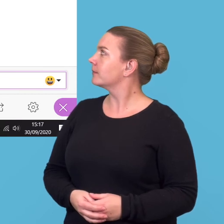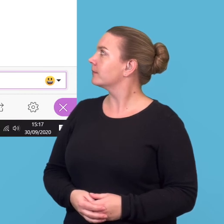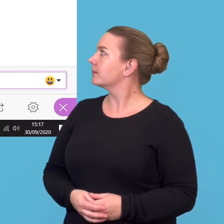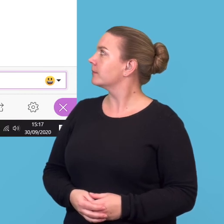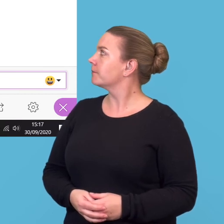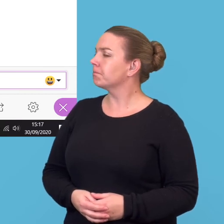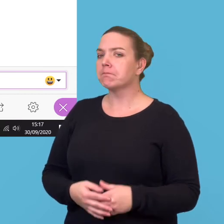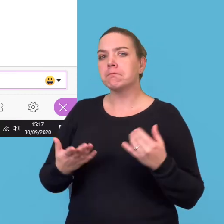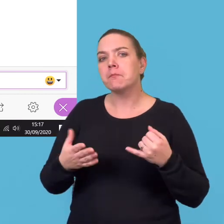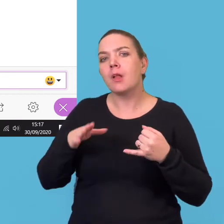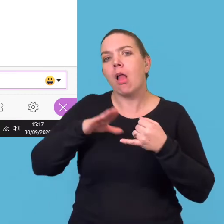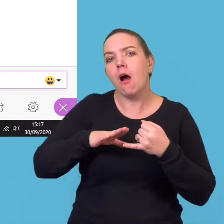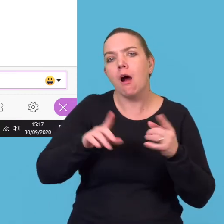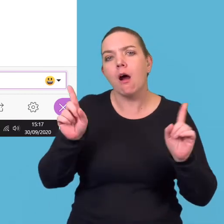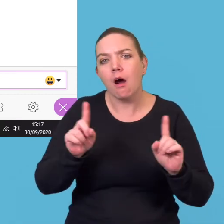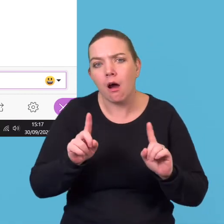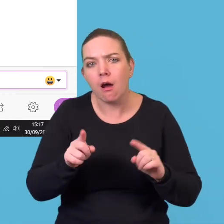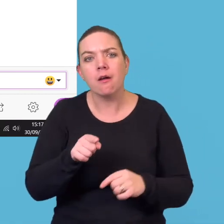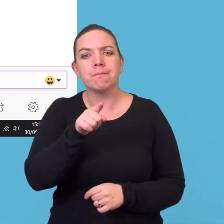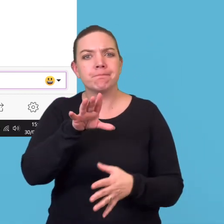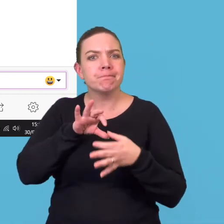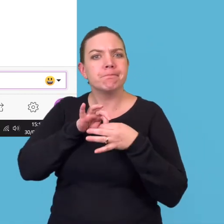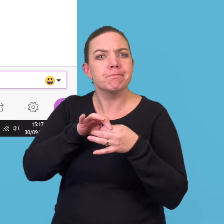to what you were seeing when you were put in to the group initially.